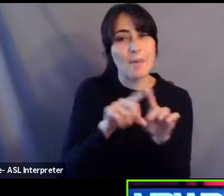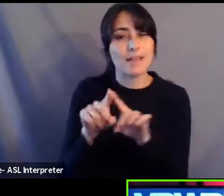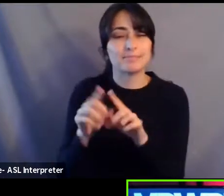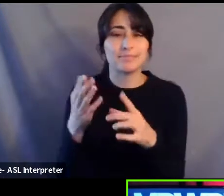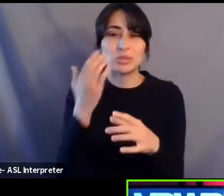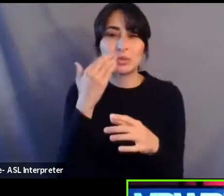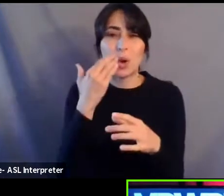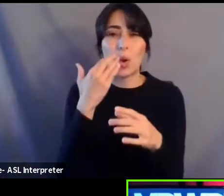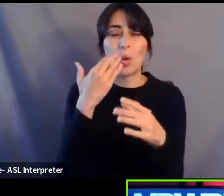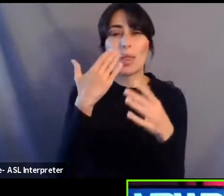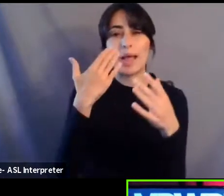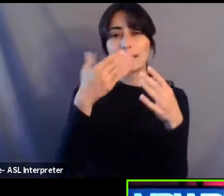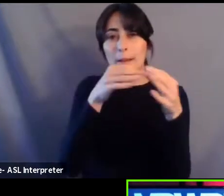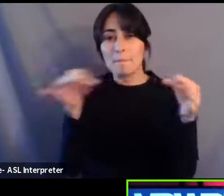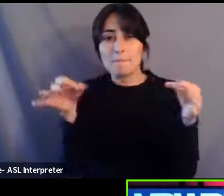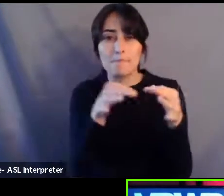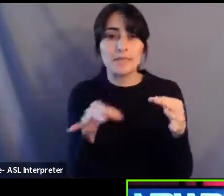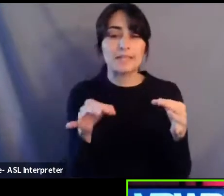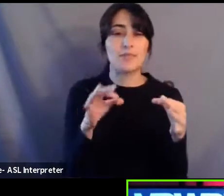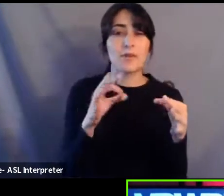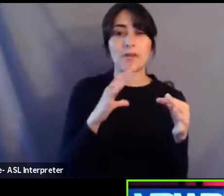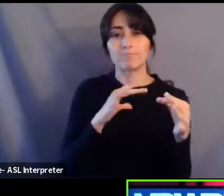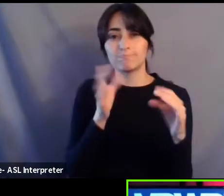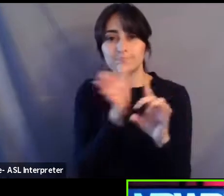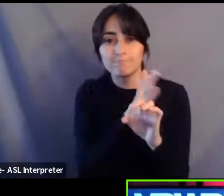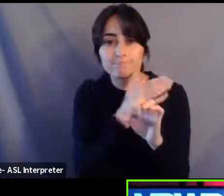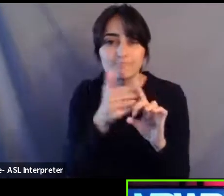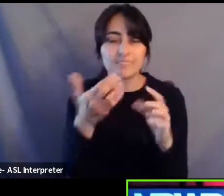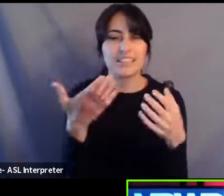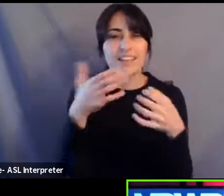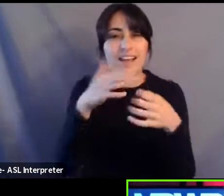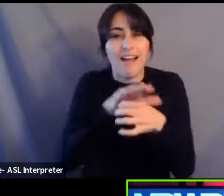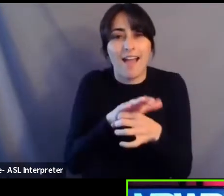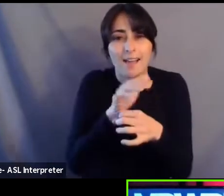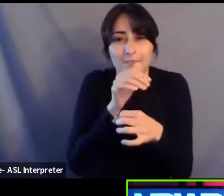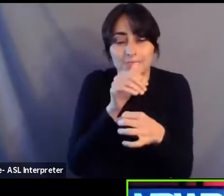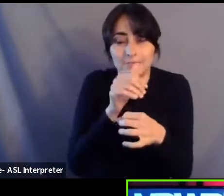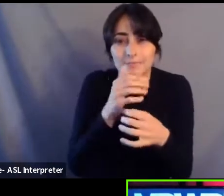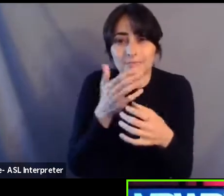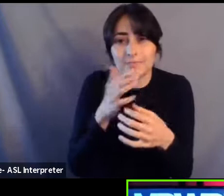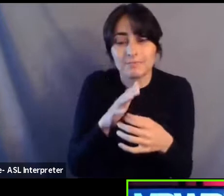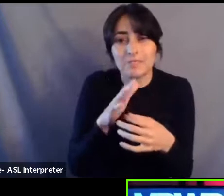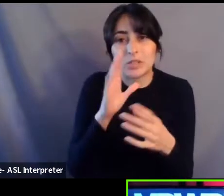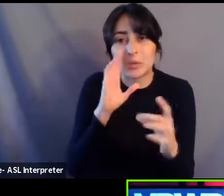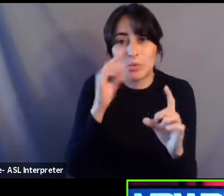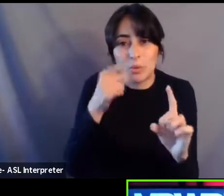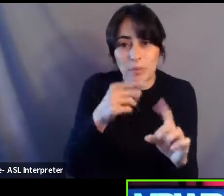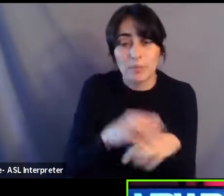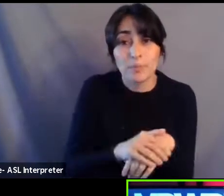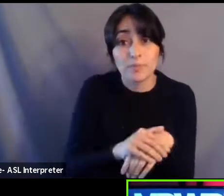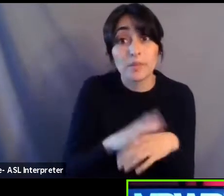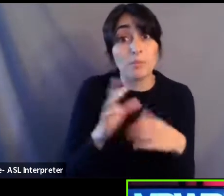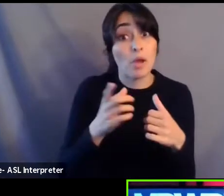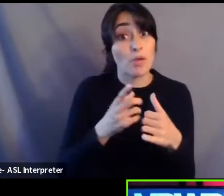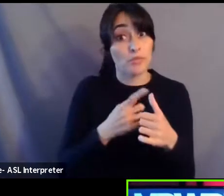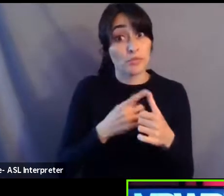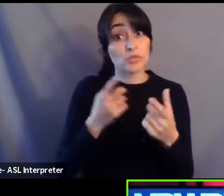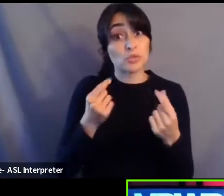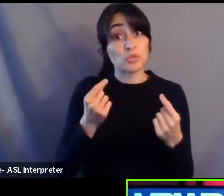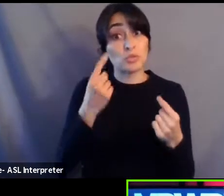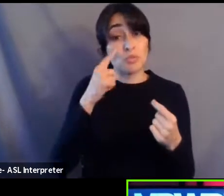allowing them to have power. Systemic unracism, the first step in that, is for people to set